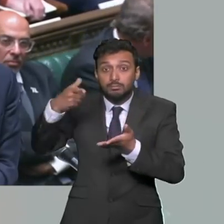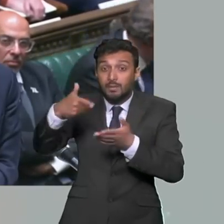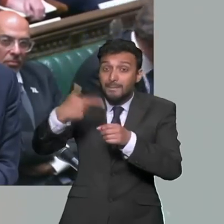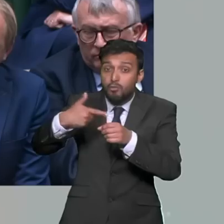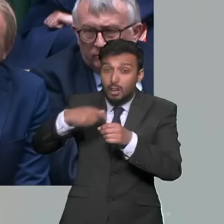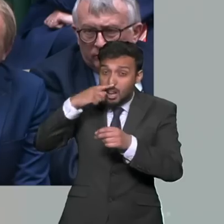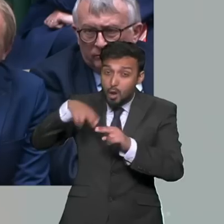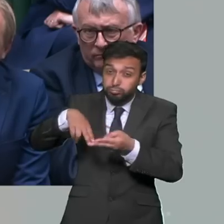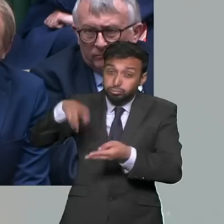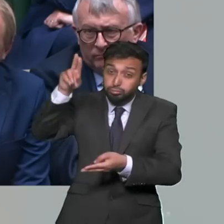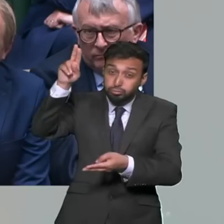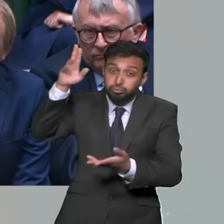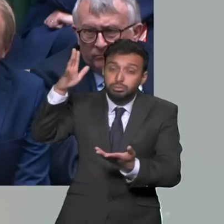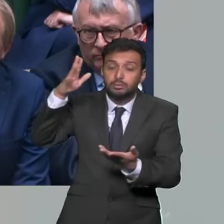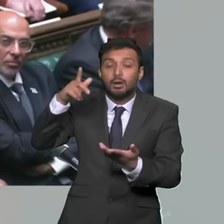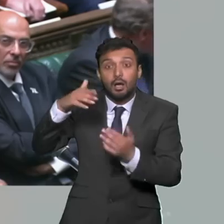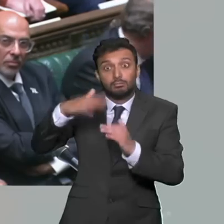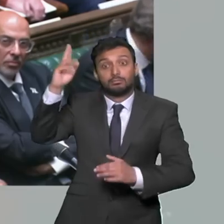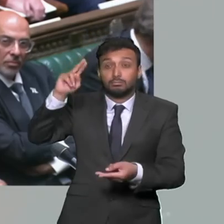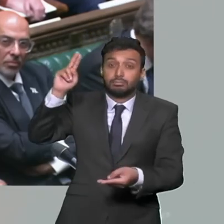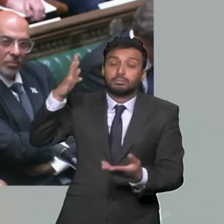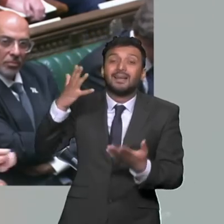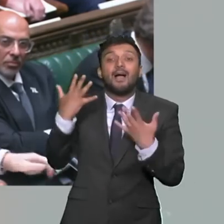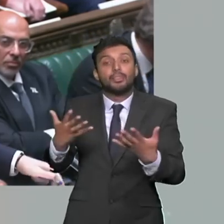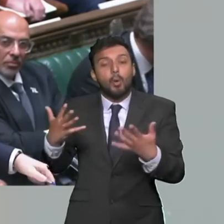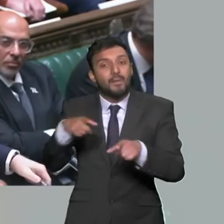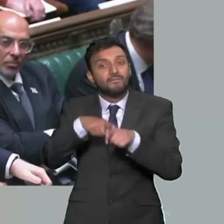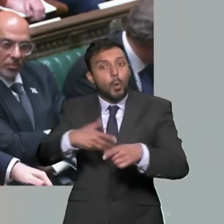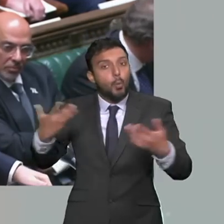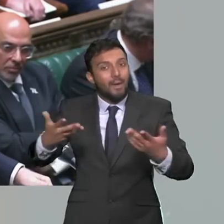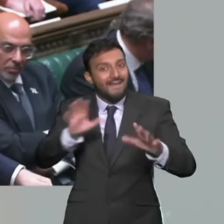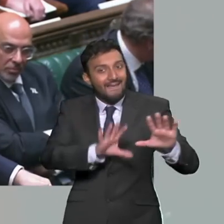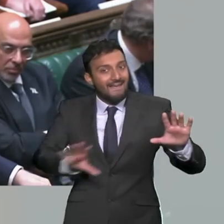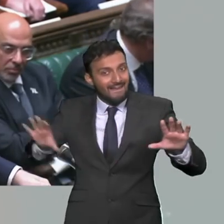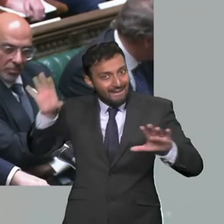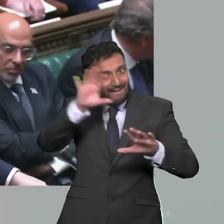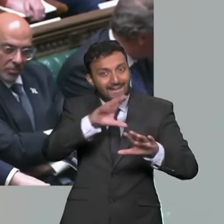It currently operates on a geographical basis, but I am happy to ensure that he gets a meeting